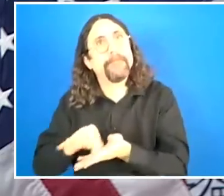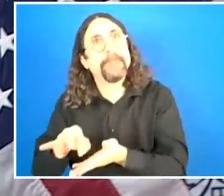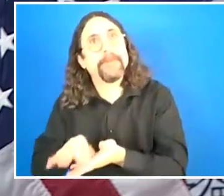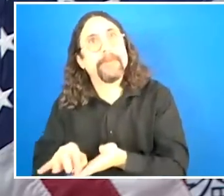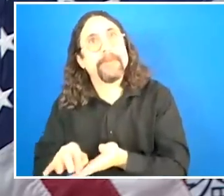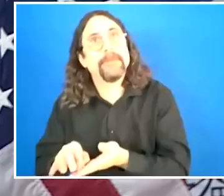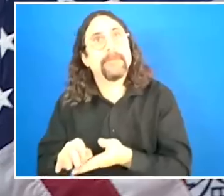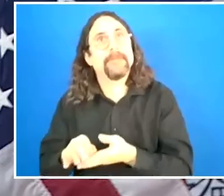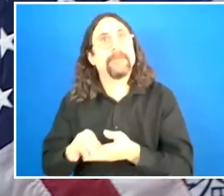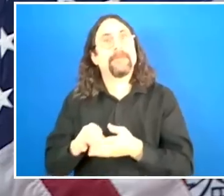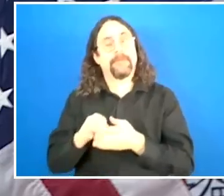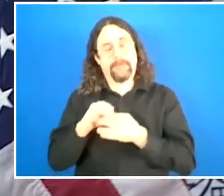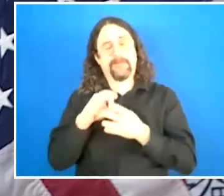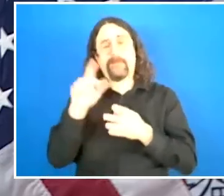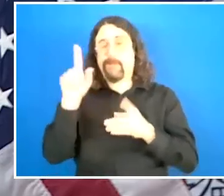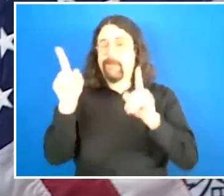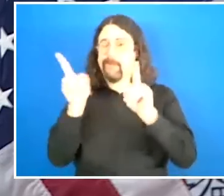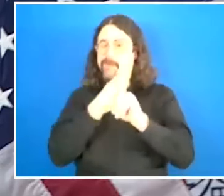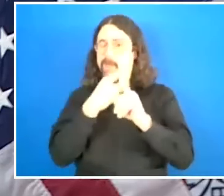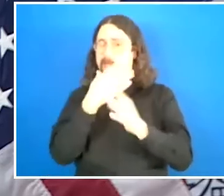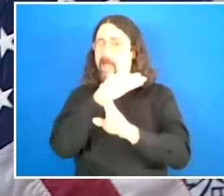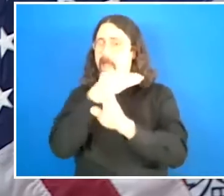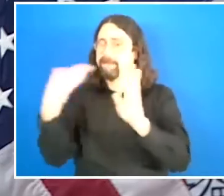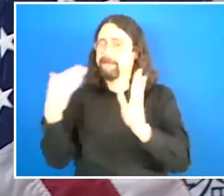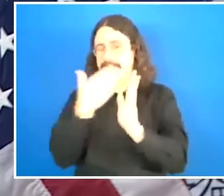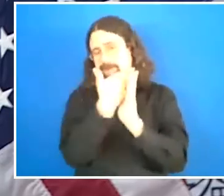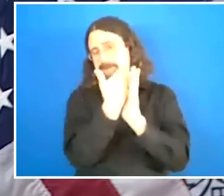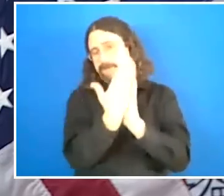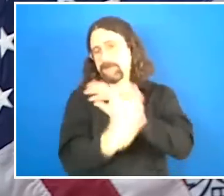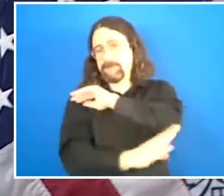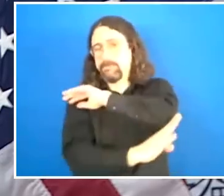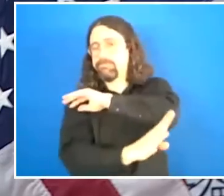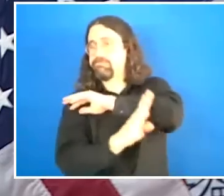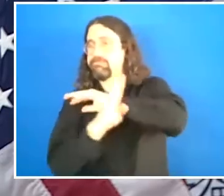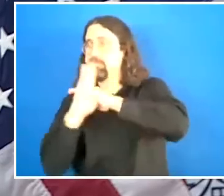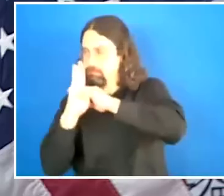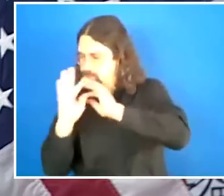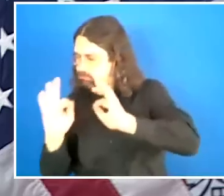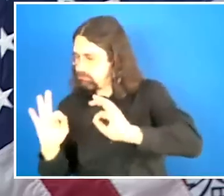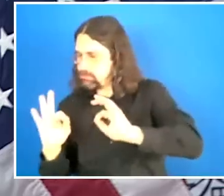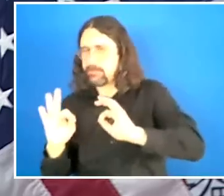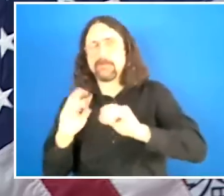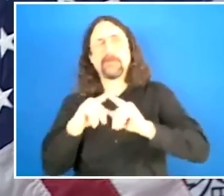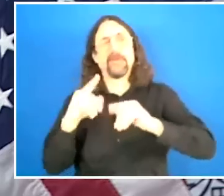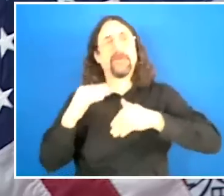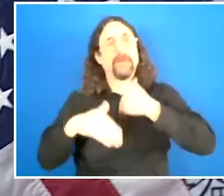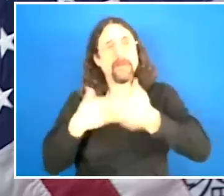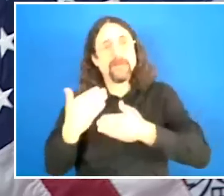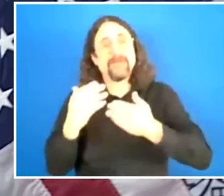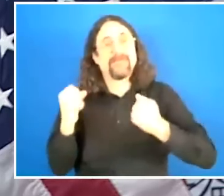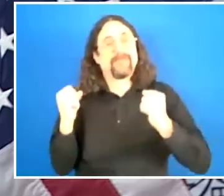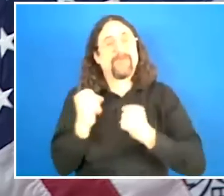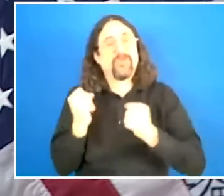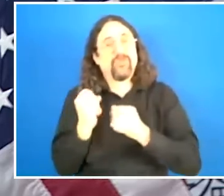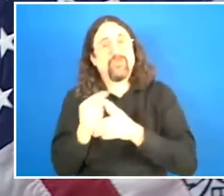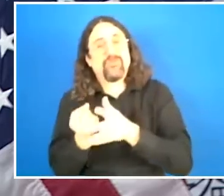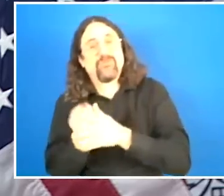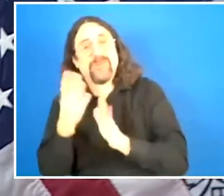DISRUPTED VERY EARLY ON, THE KIDS CAME BACK JUST WEEKS BEFORE, YOU KNOW, FOR THE SECOND HALF OF THE YEAR, THEY CAME BA CK